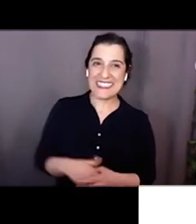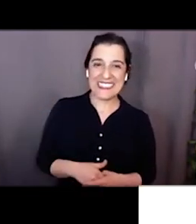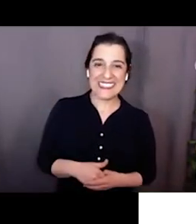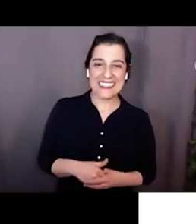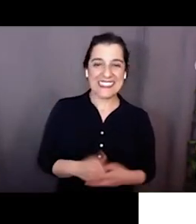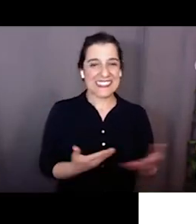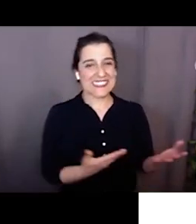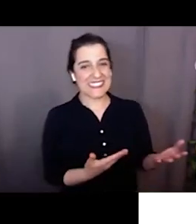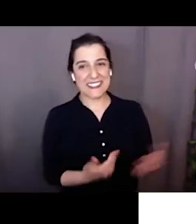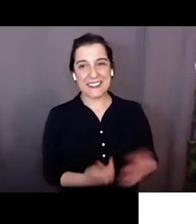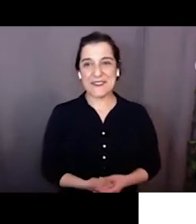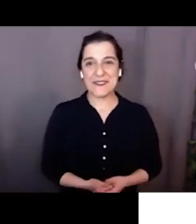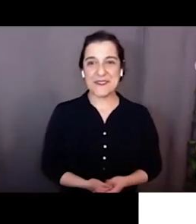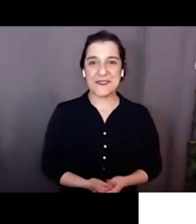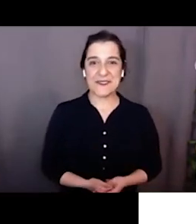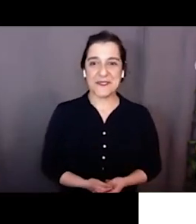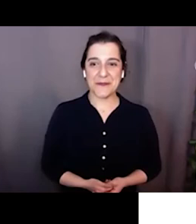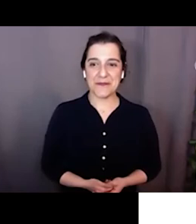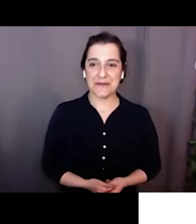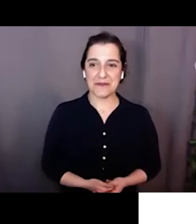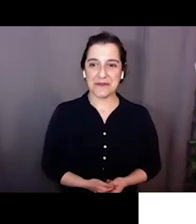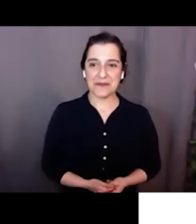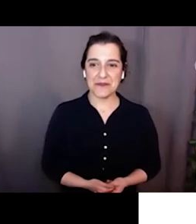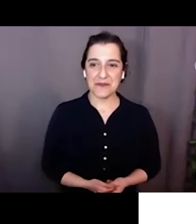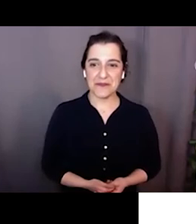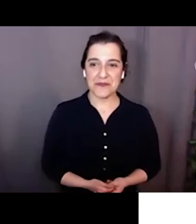There was a question earlier to you in, in Chancy about, um,